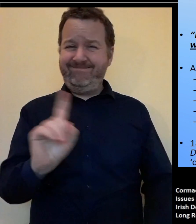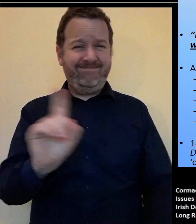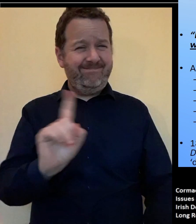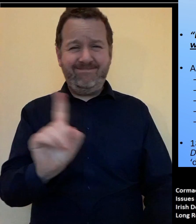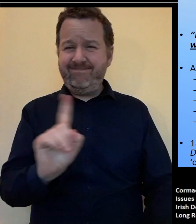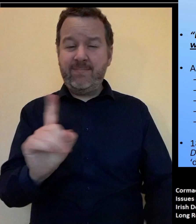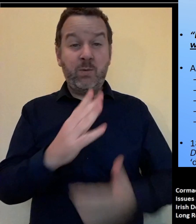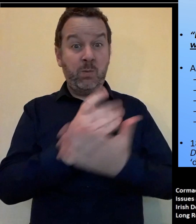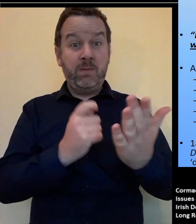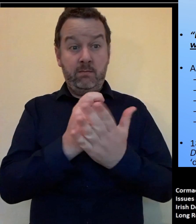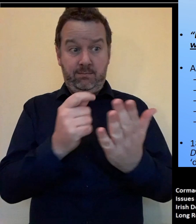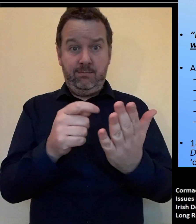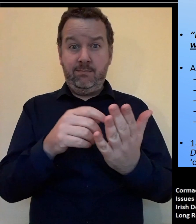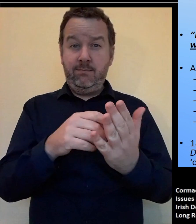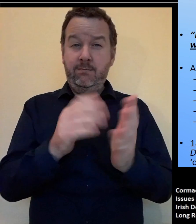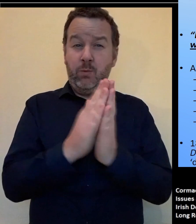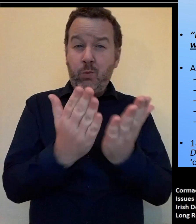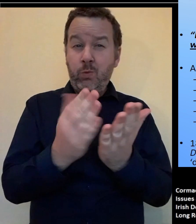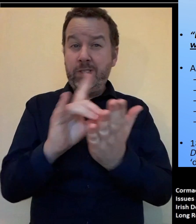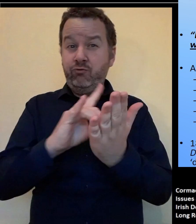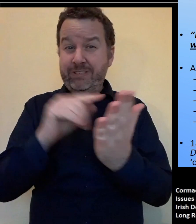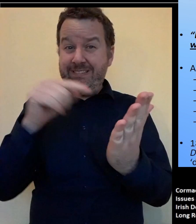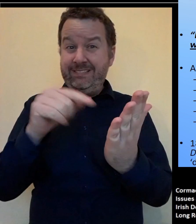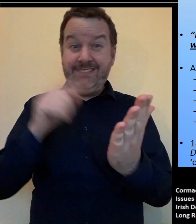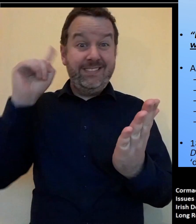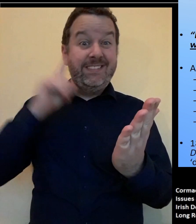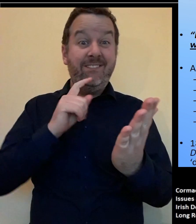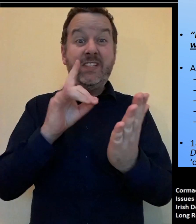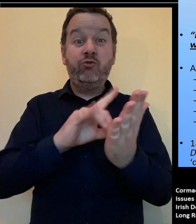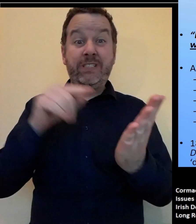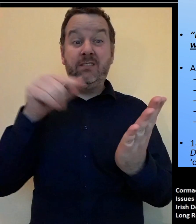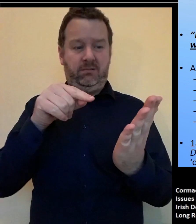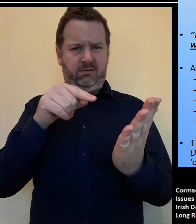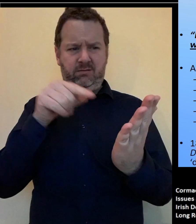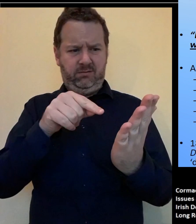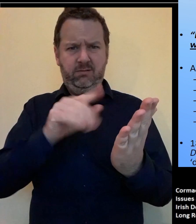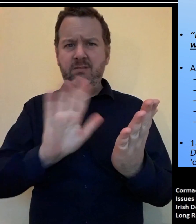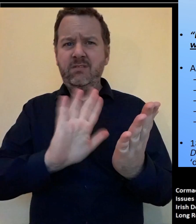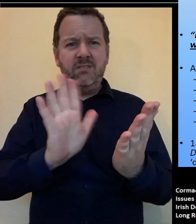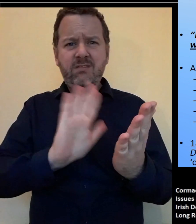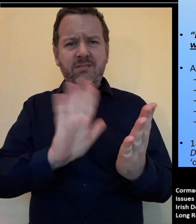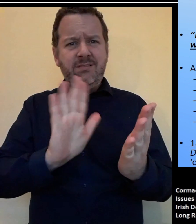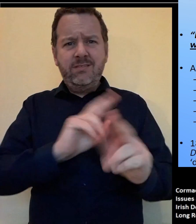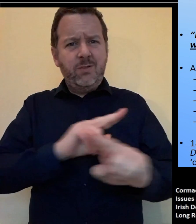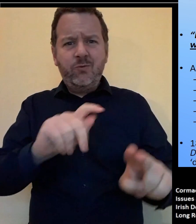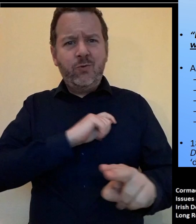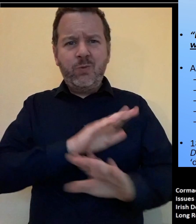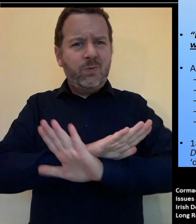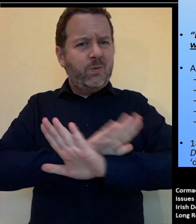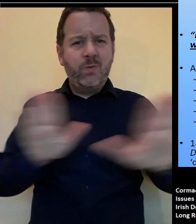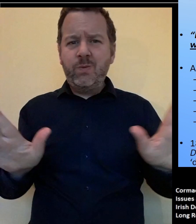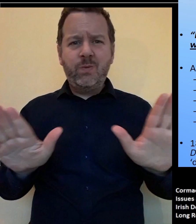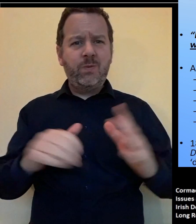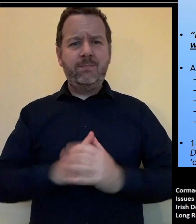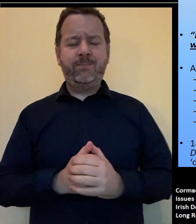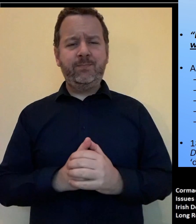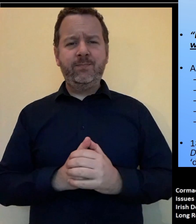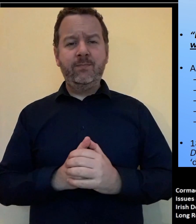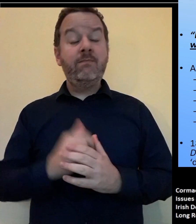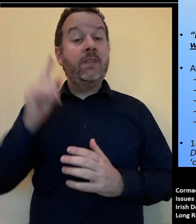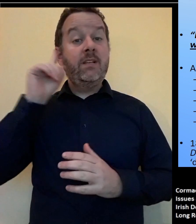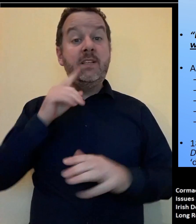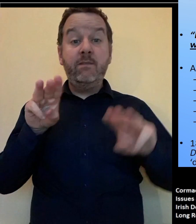This is sometimes assumed and even stated in deaf historiography, but has no basis in fact.